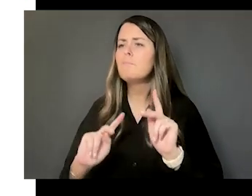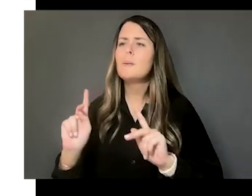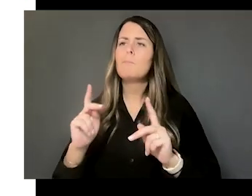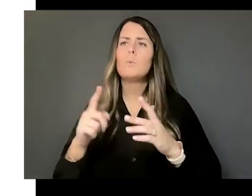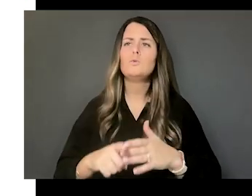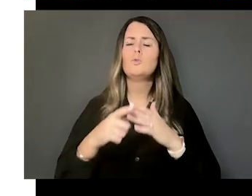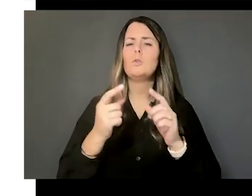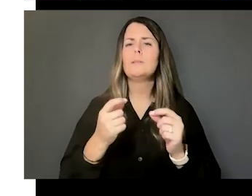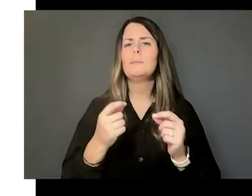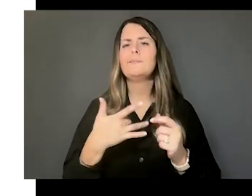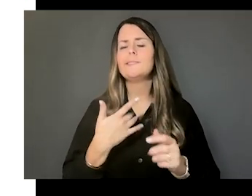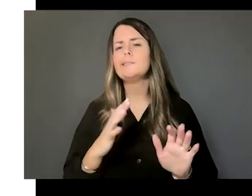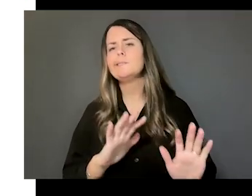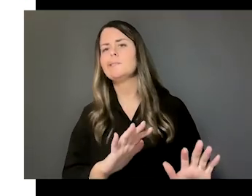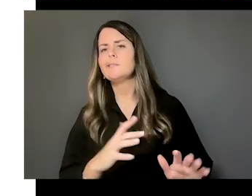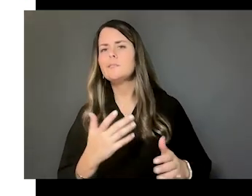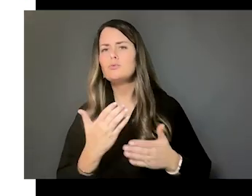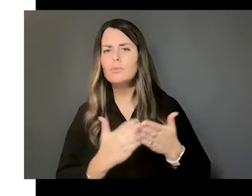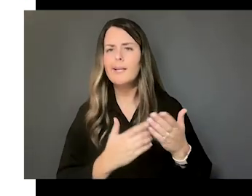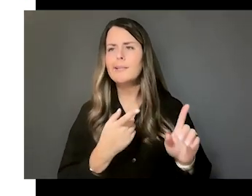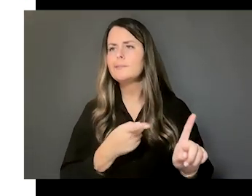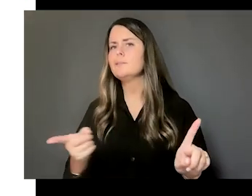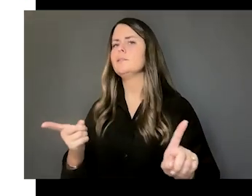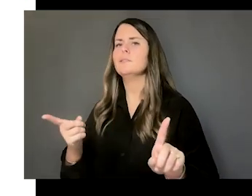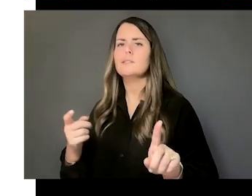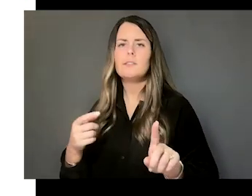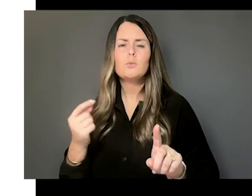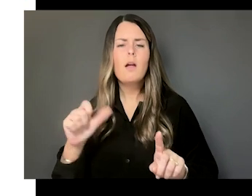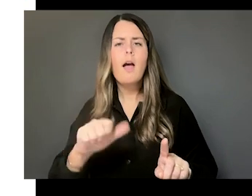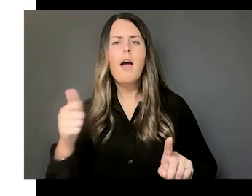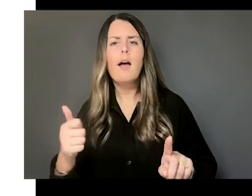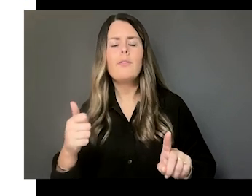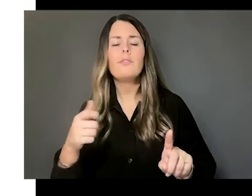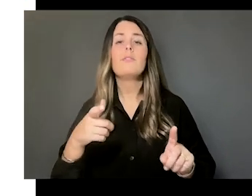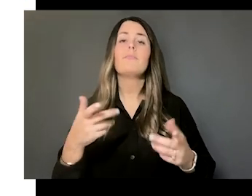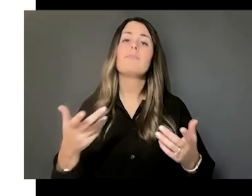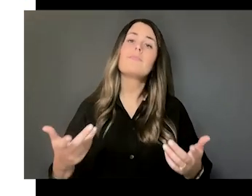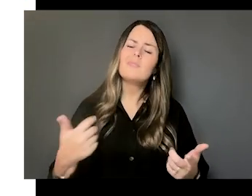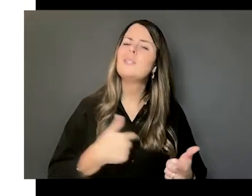move away a little bit from the curriculum and do some things outside of the curriculum. So we definitely